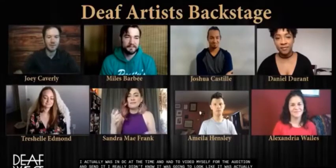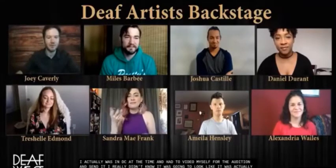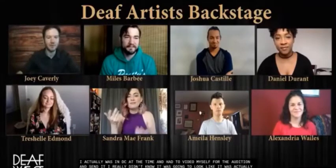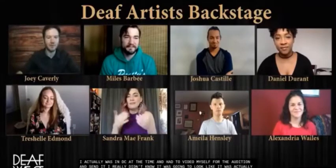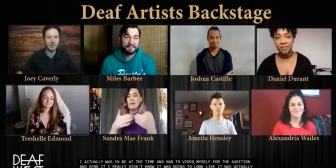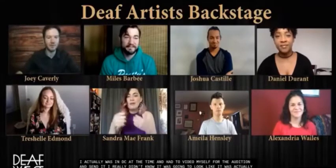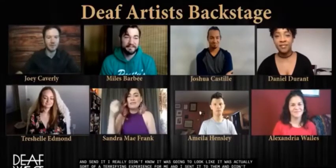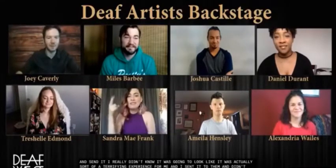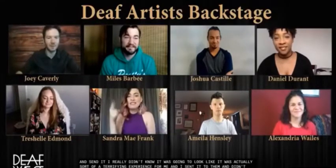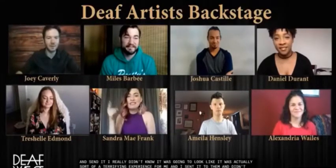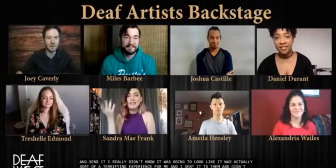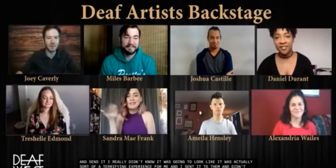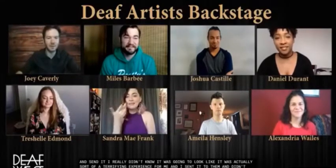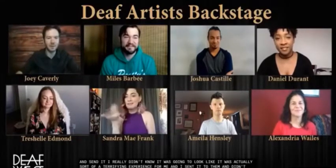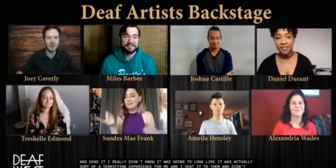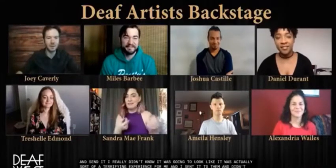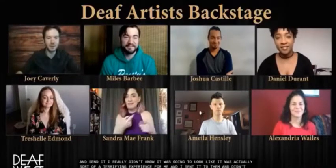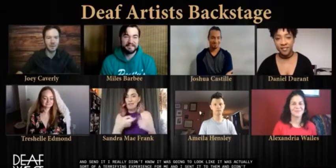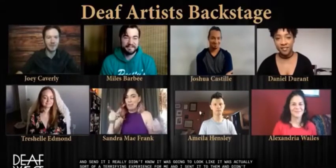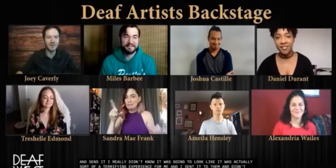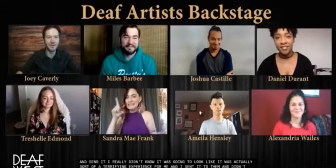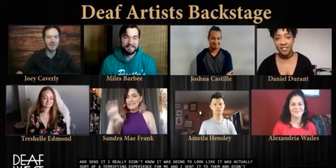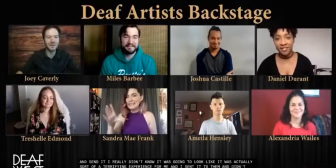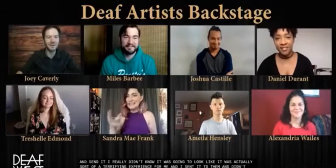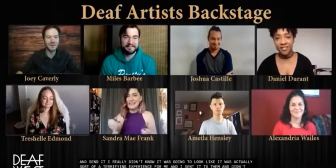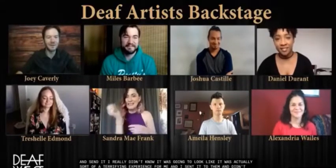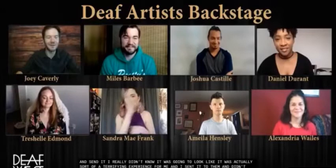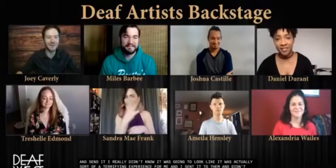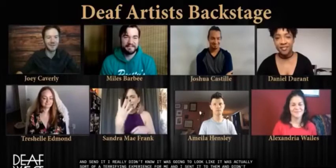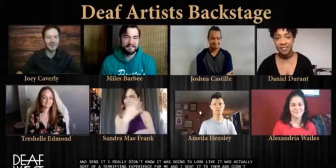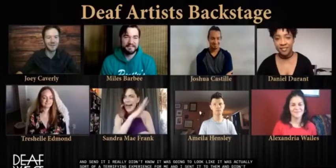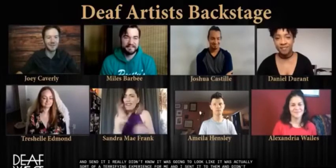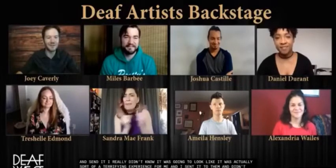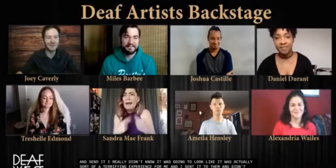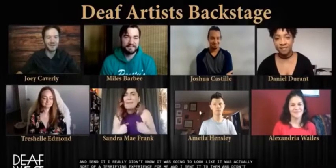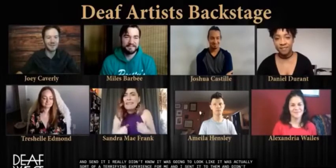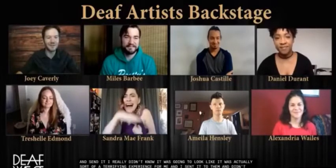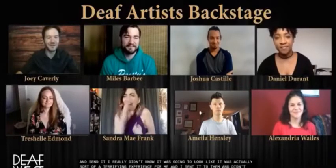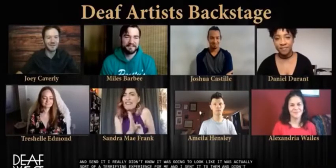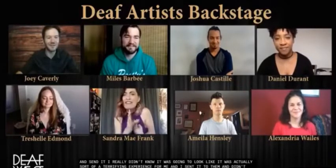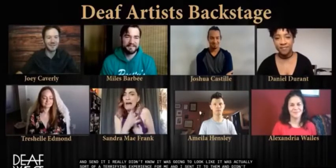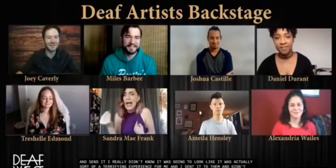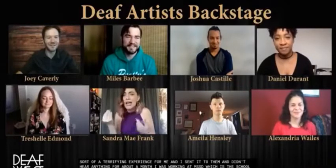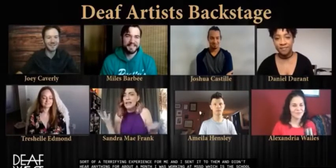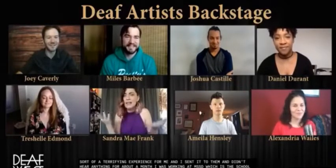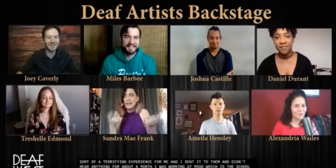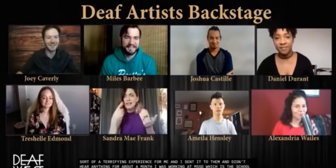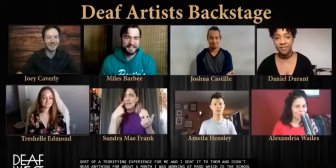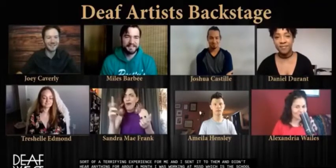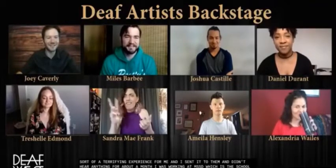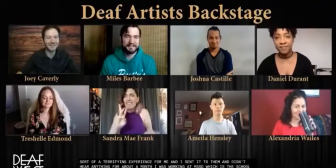I hadn't seen it yet because it had been over a month since I had seen it. I'm living in DC. I sent it out to LA.